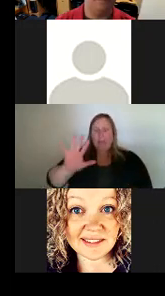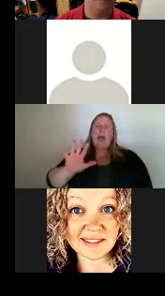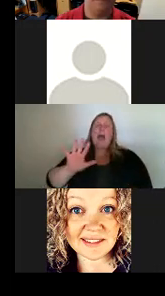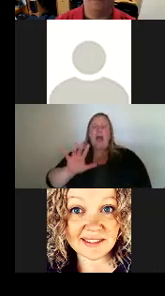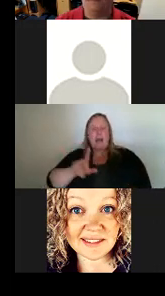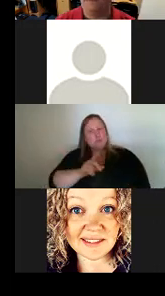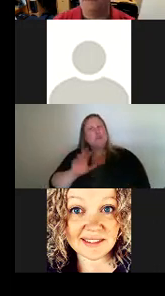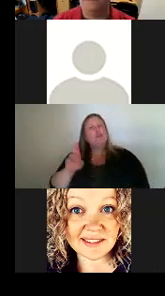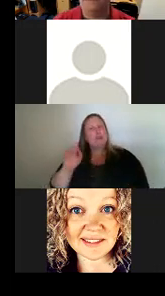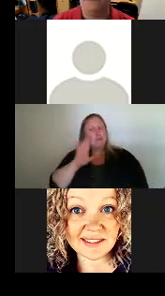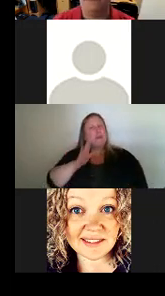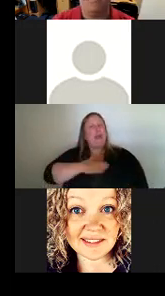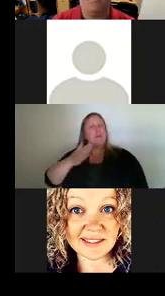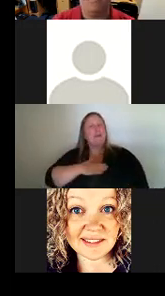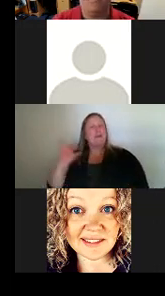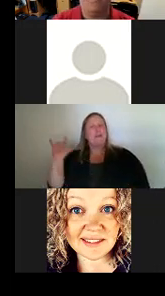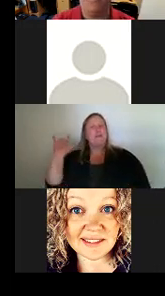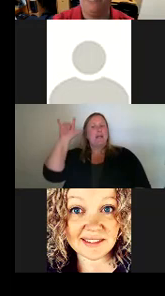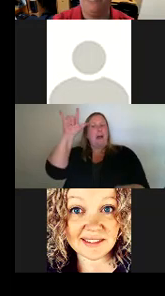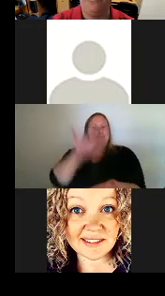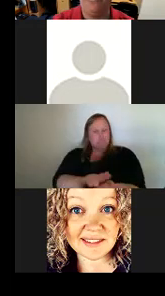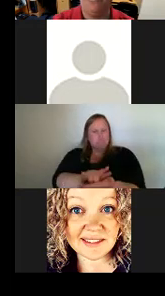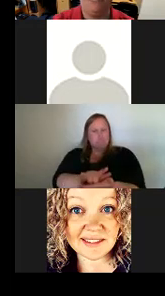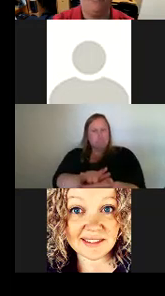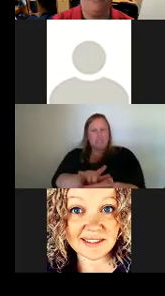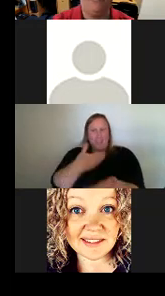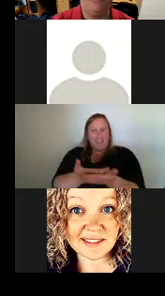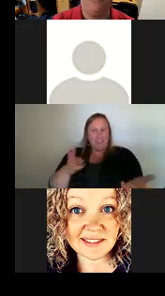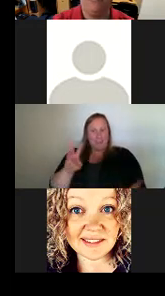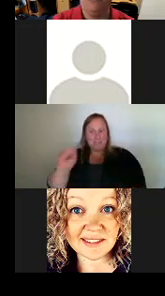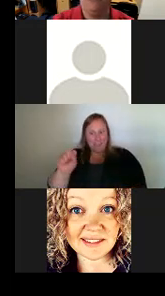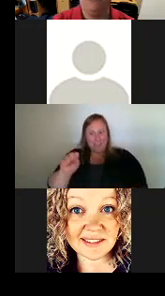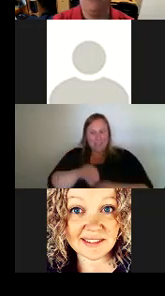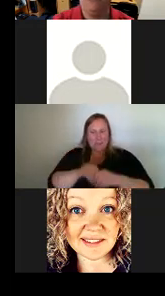AND BE IN PERSON BUT THEN SHE WOULDN'T HAVE HEARD HER DOG IN